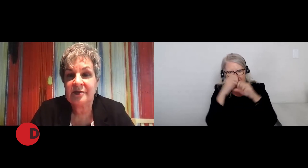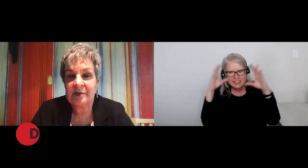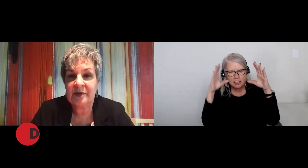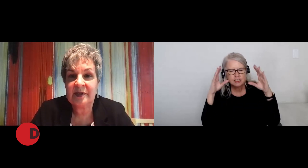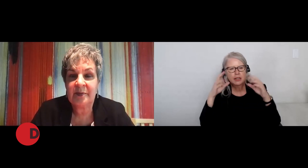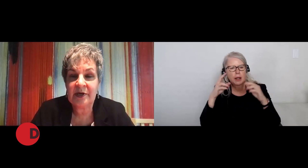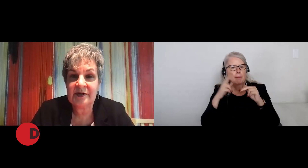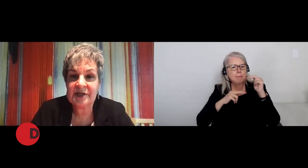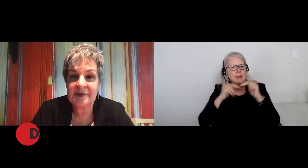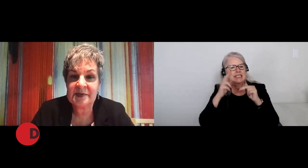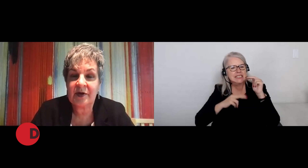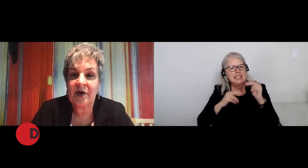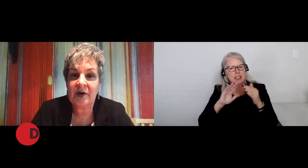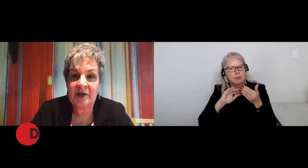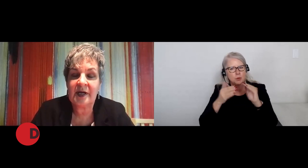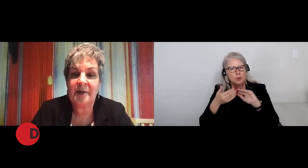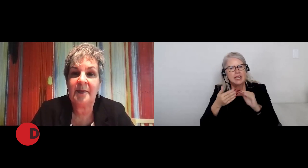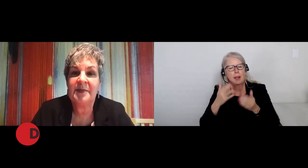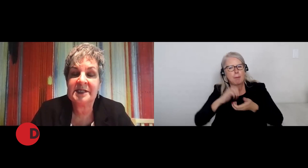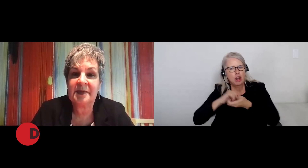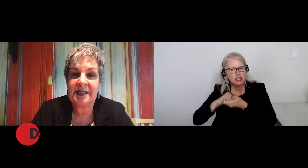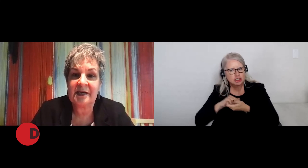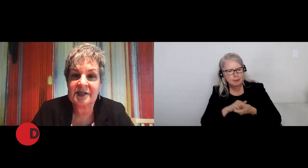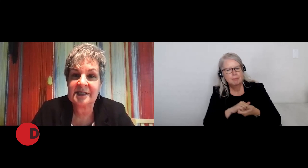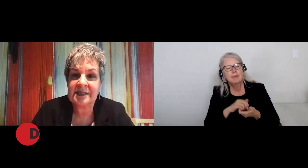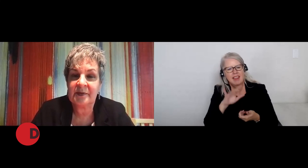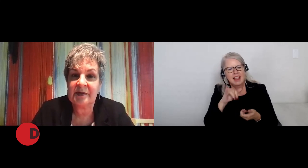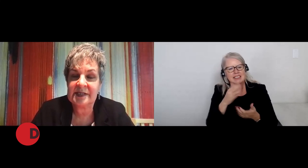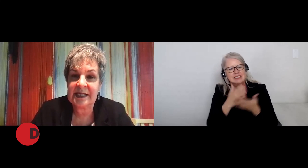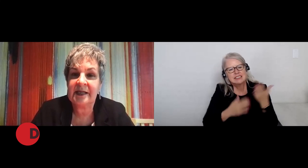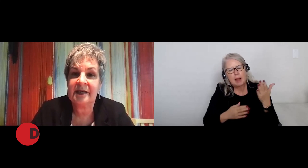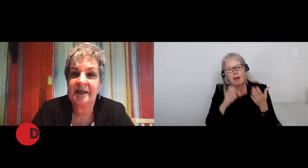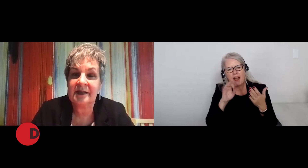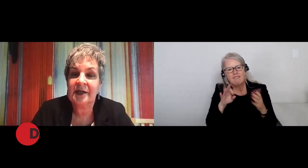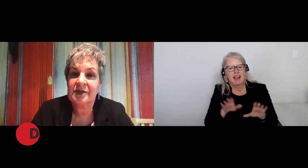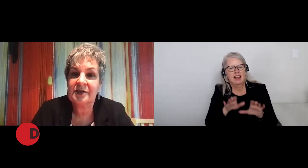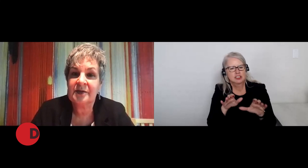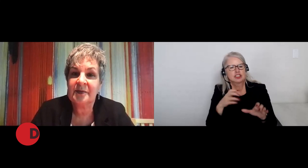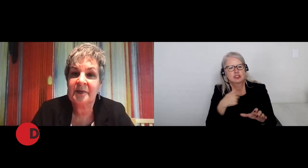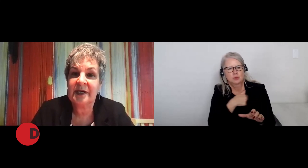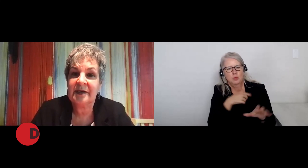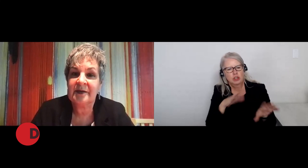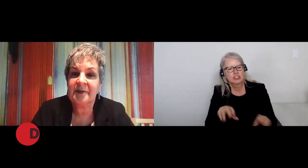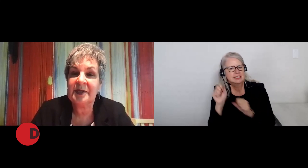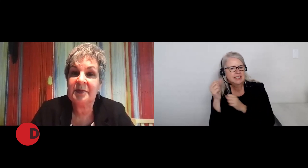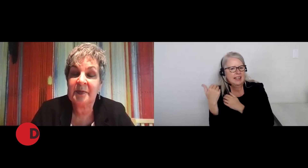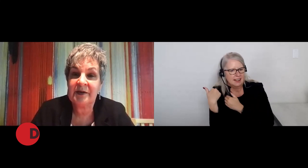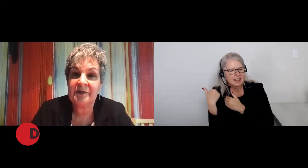partnerships, that is some of the actions we are taking to prepare